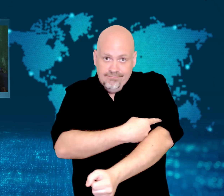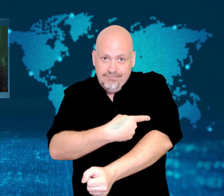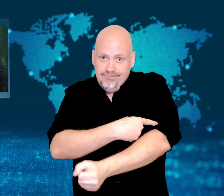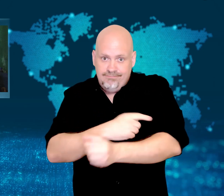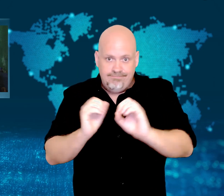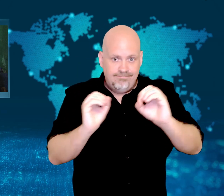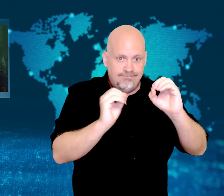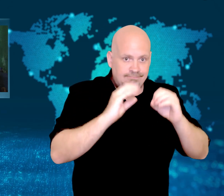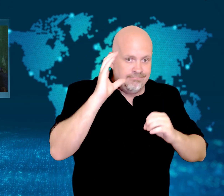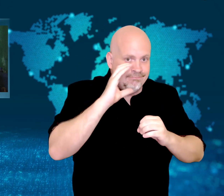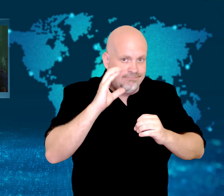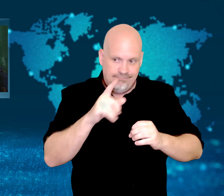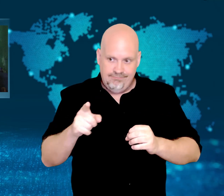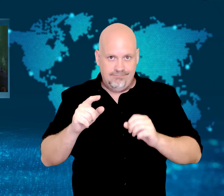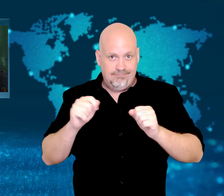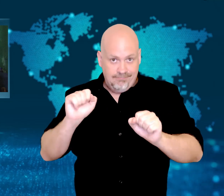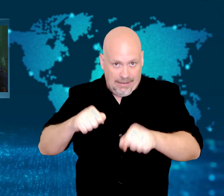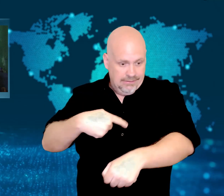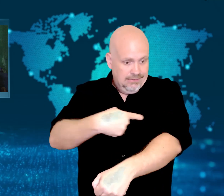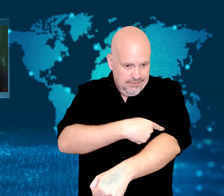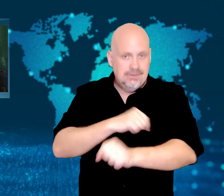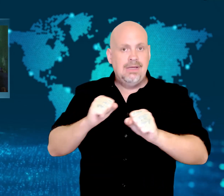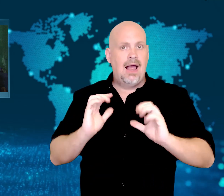his seven-year-old child needs to live.